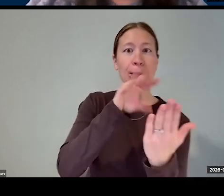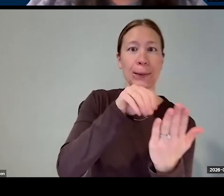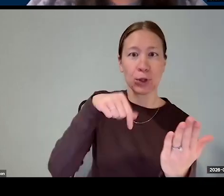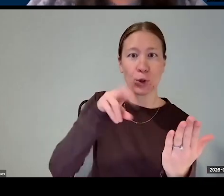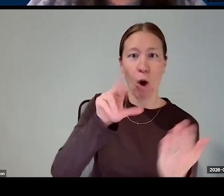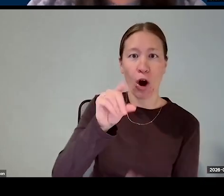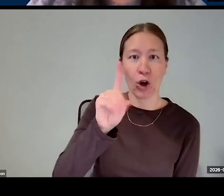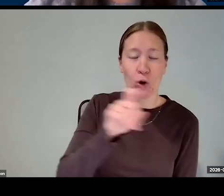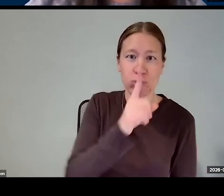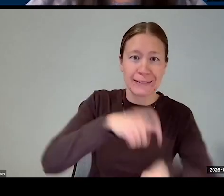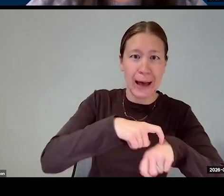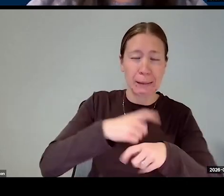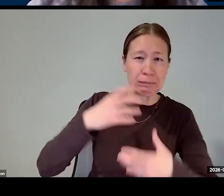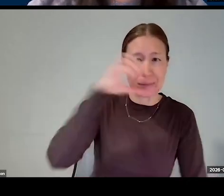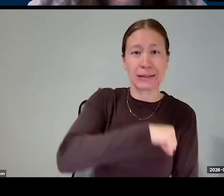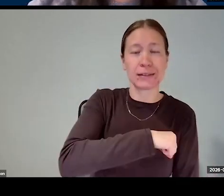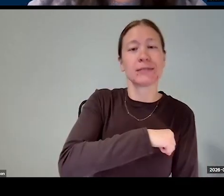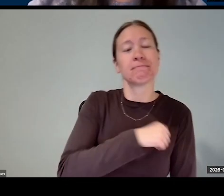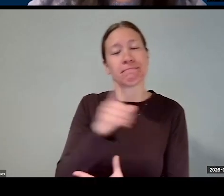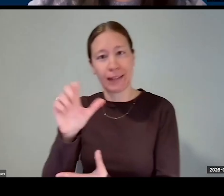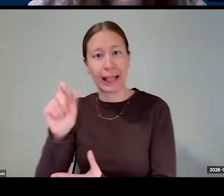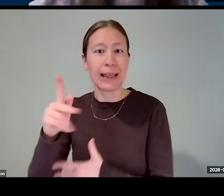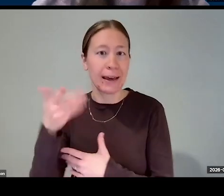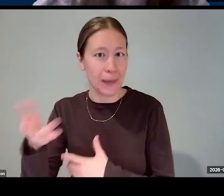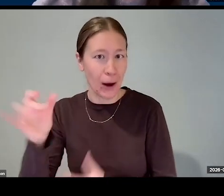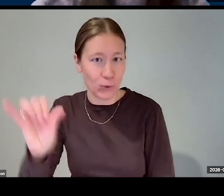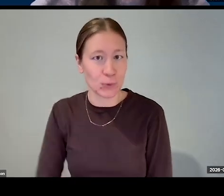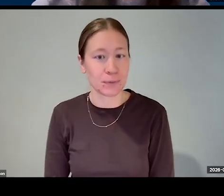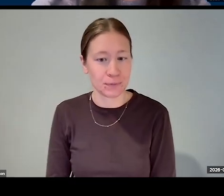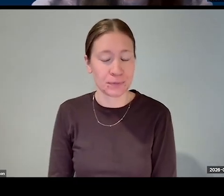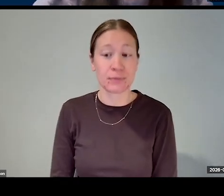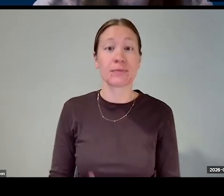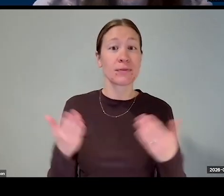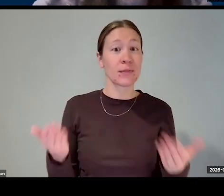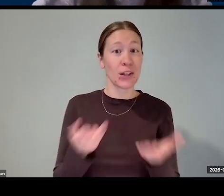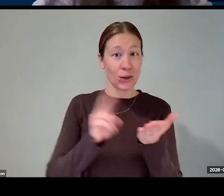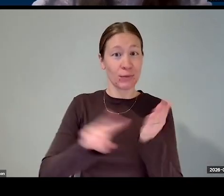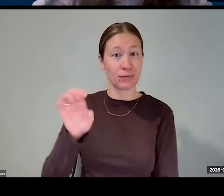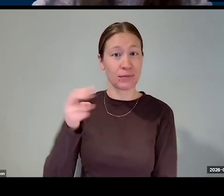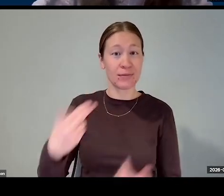We also have a URL shortener resource at U of M that can make it easier